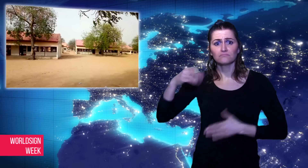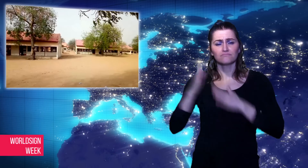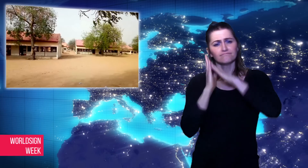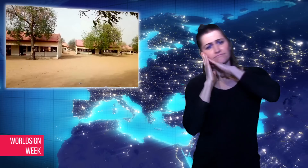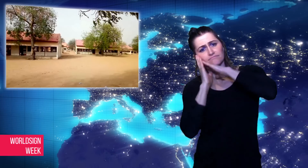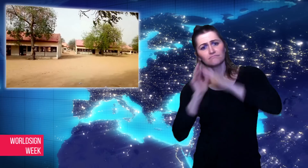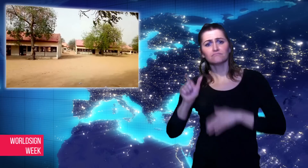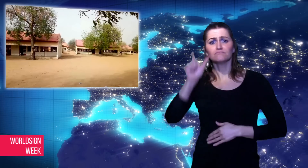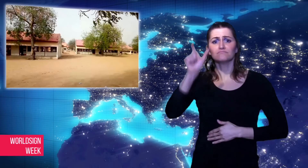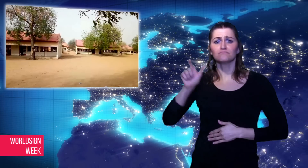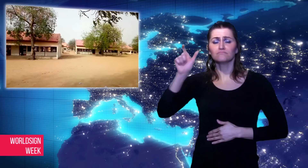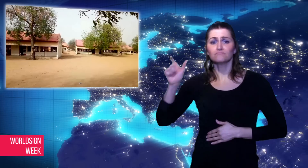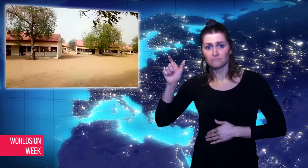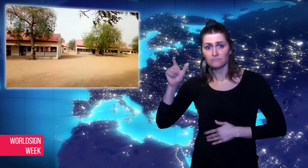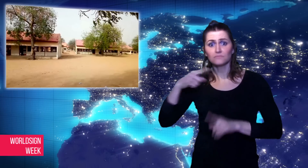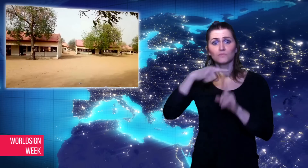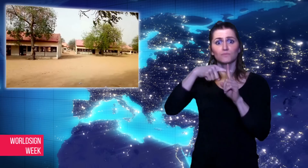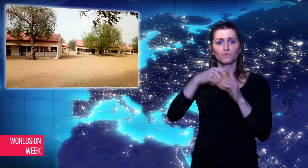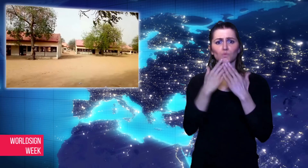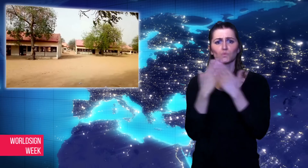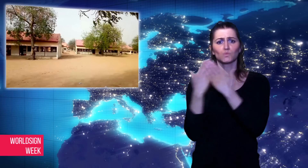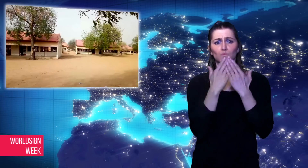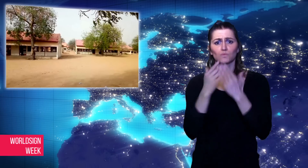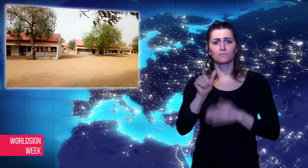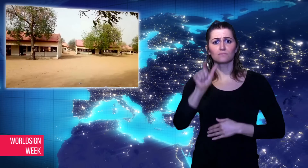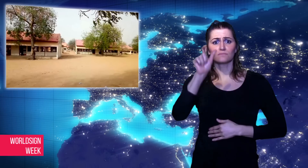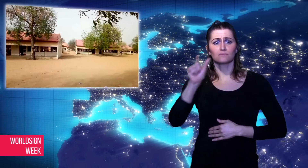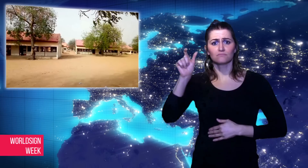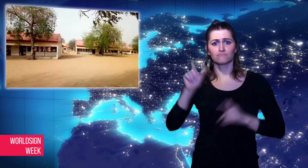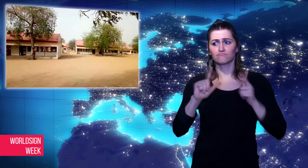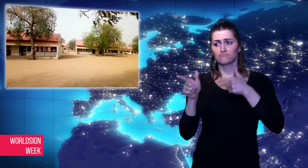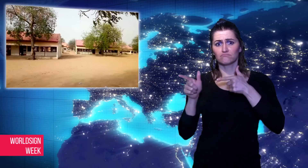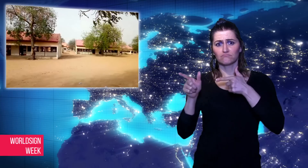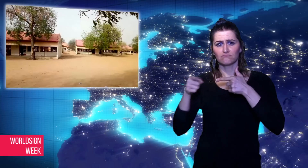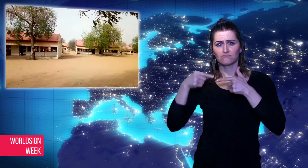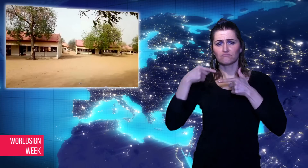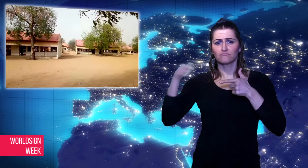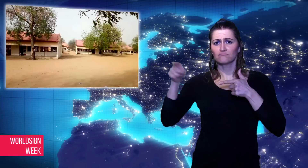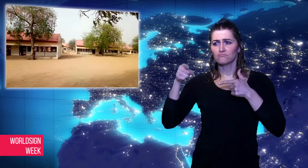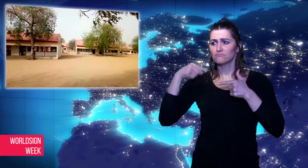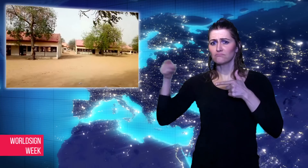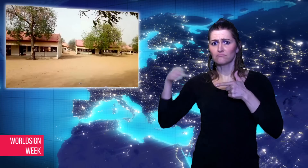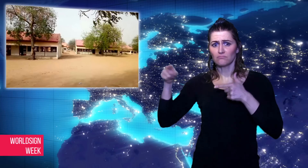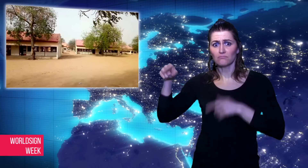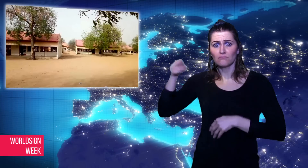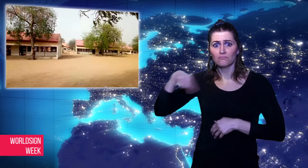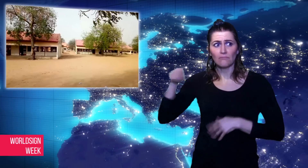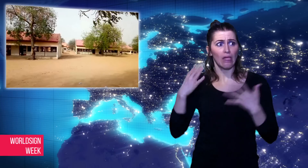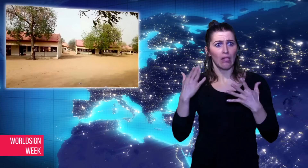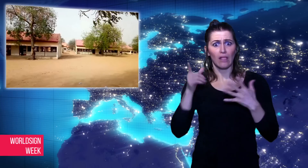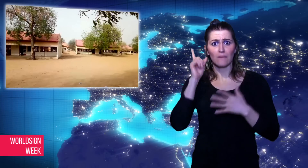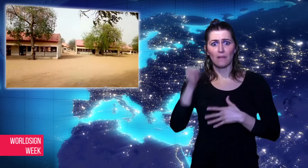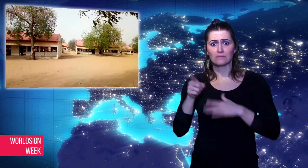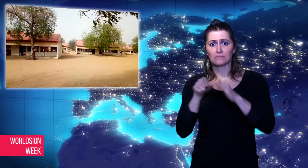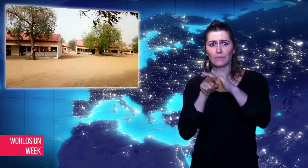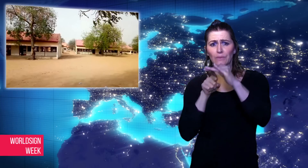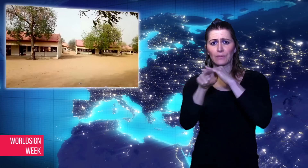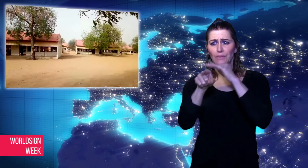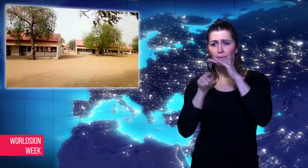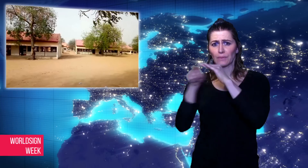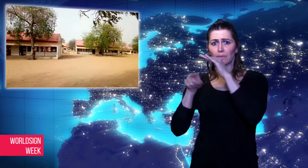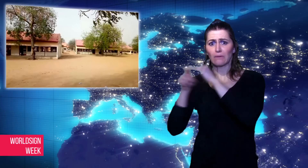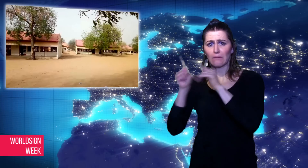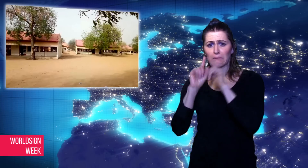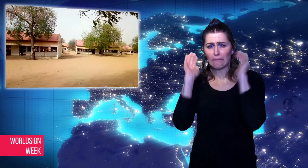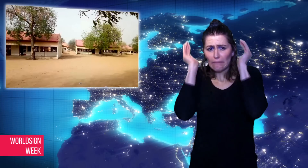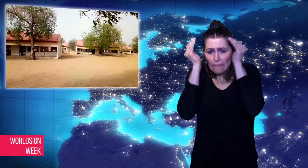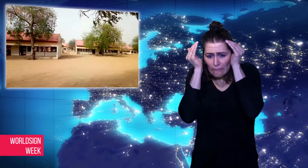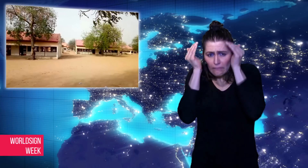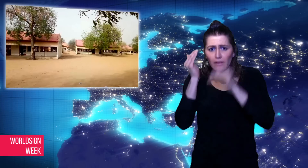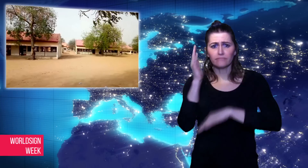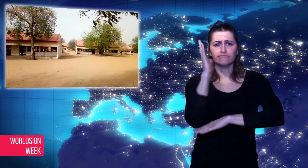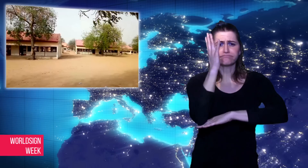flee and hide in the bushes. Many of the